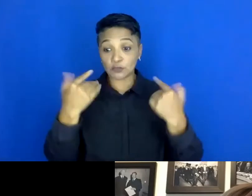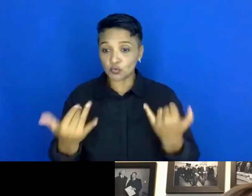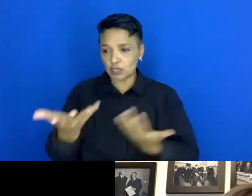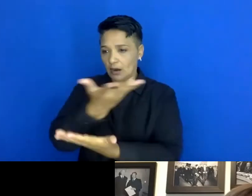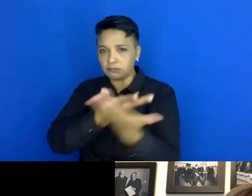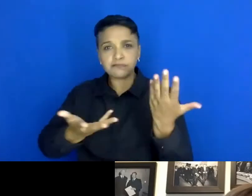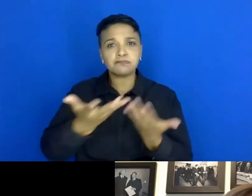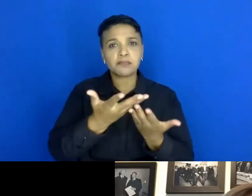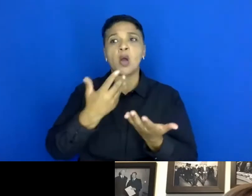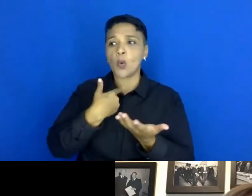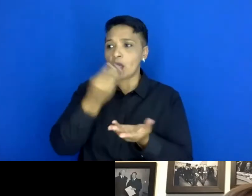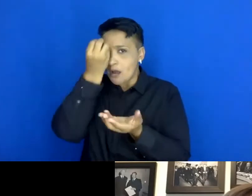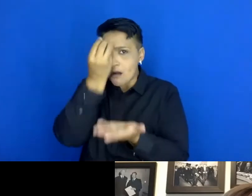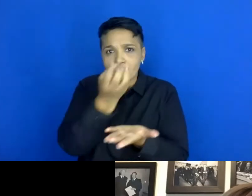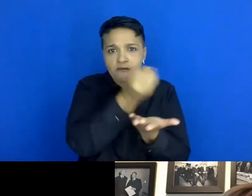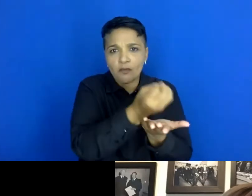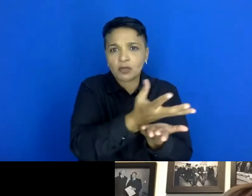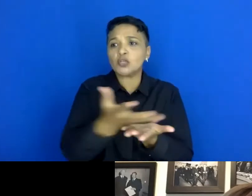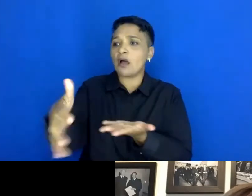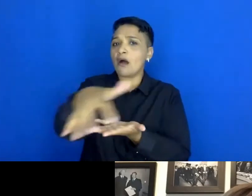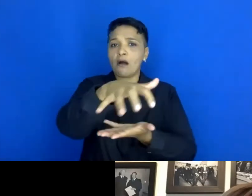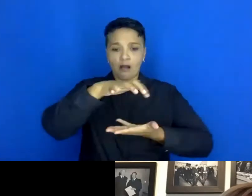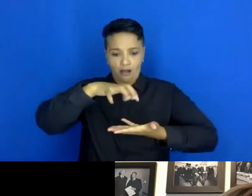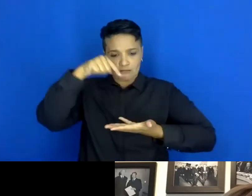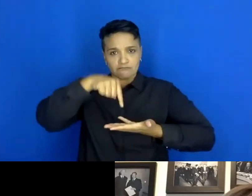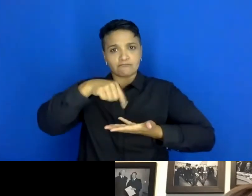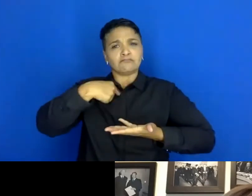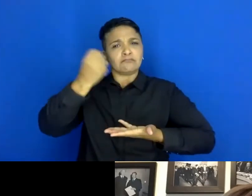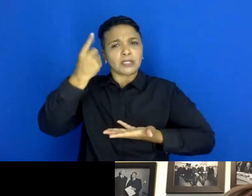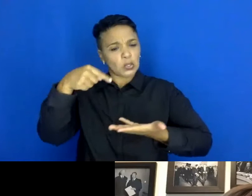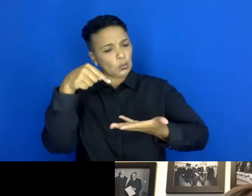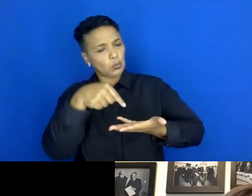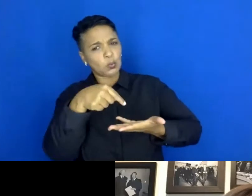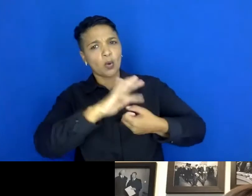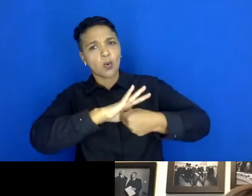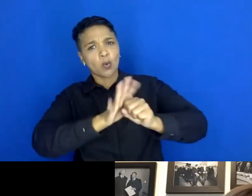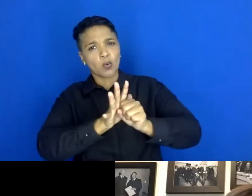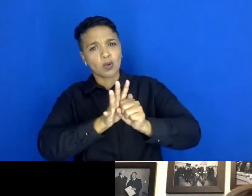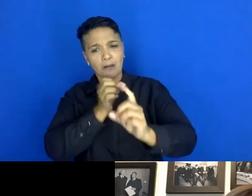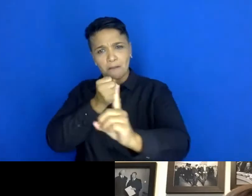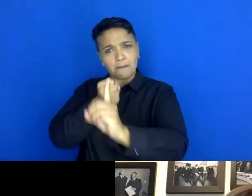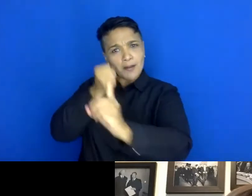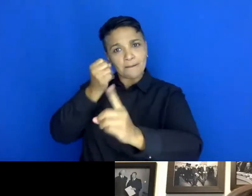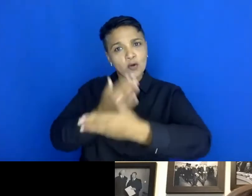of the social economic impacts of the program 19 to persons with disabilities globally i